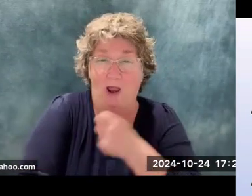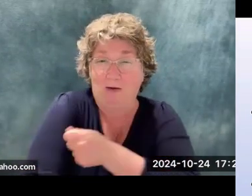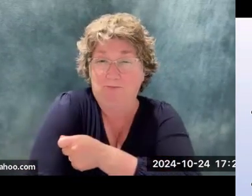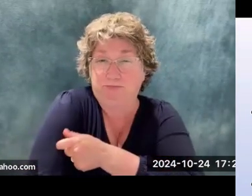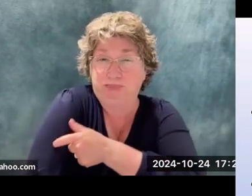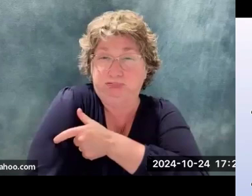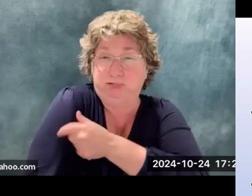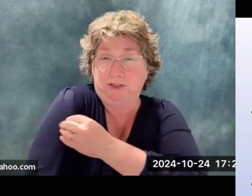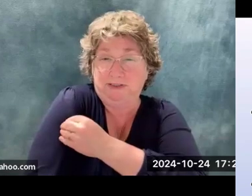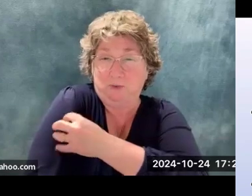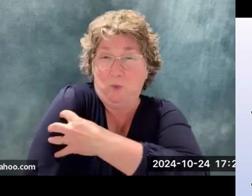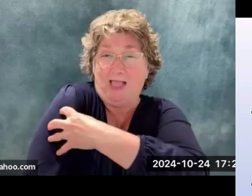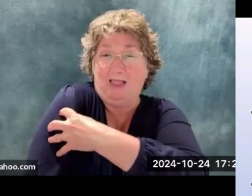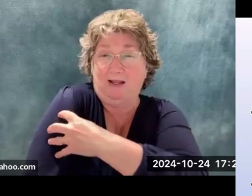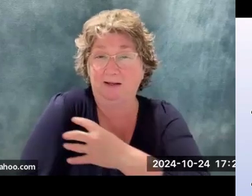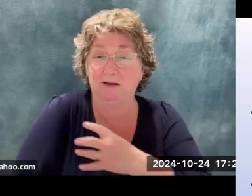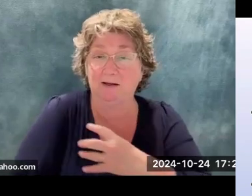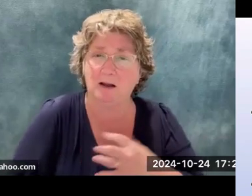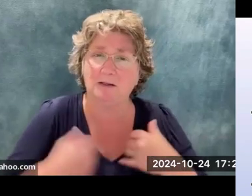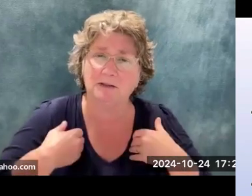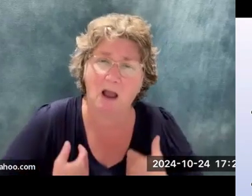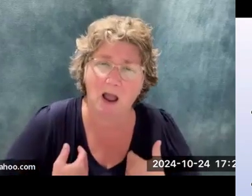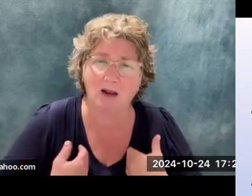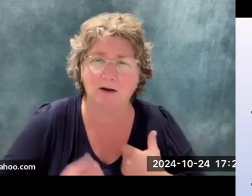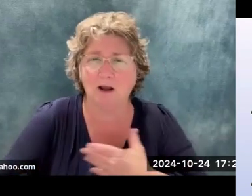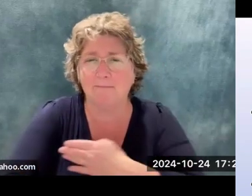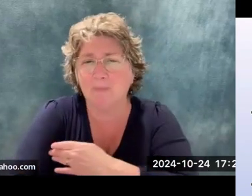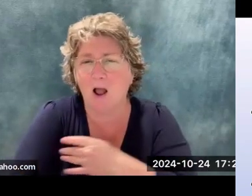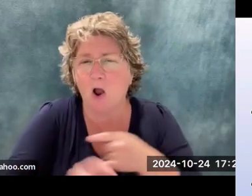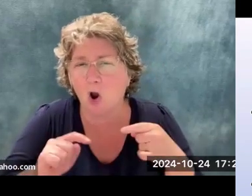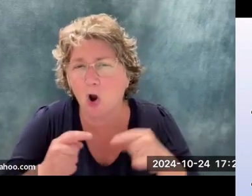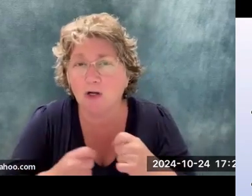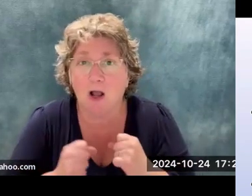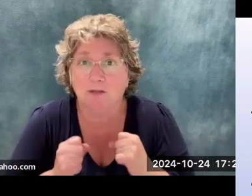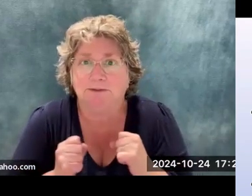tiredness, headache, muscle pain, chills, fever, nausea.